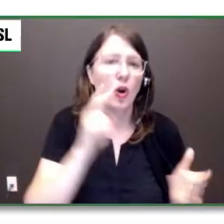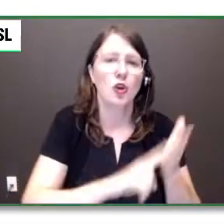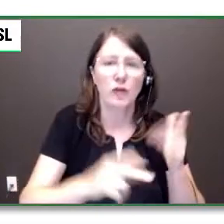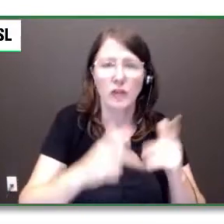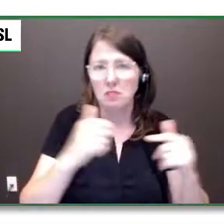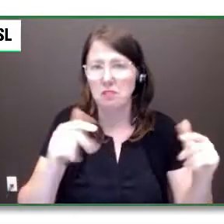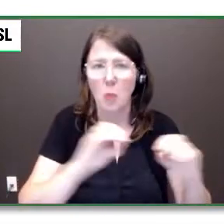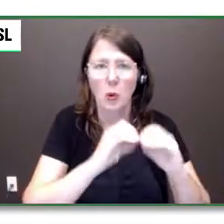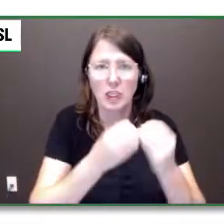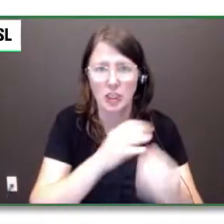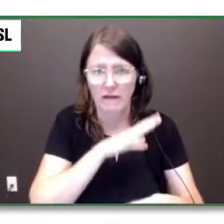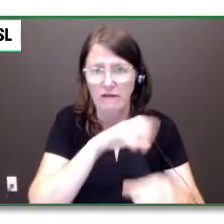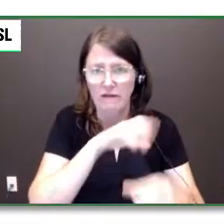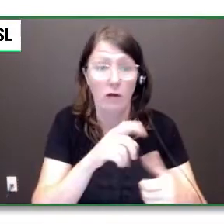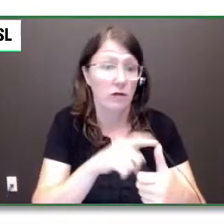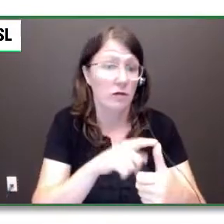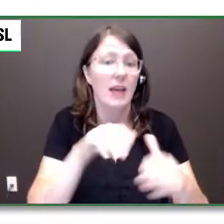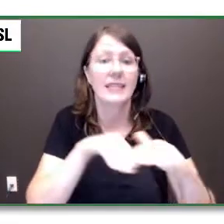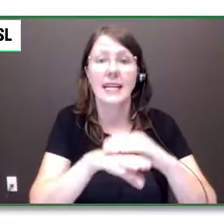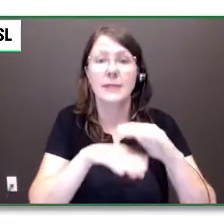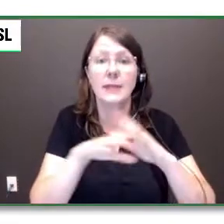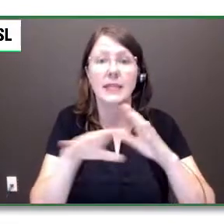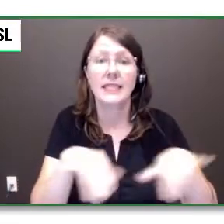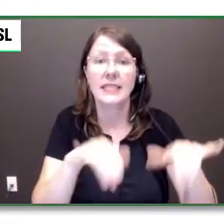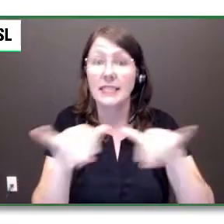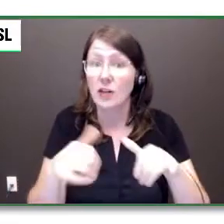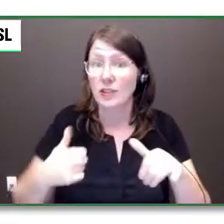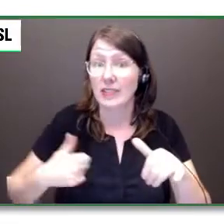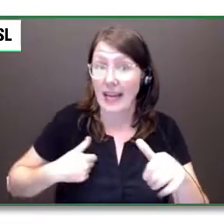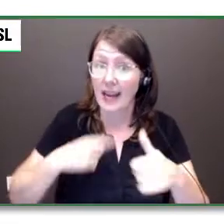Canada that helped to fund the project that I